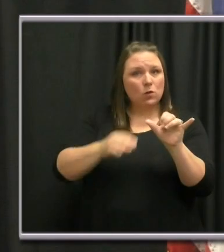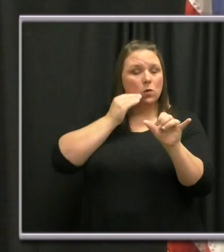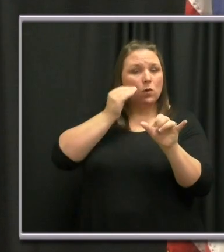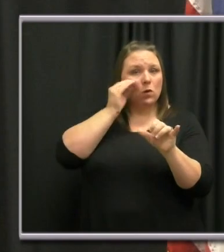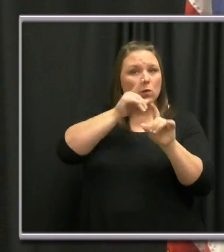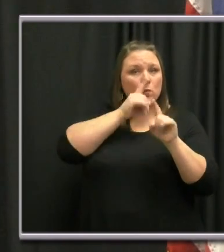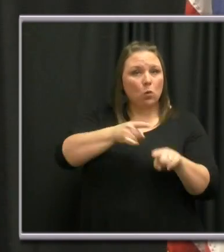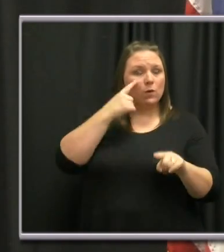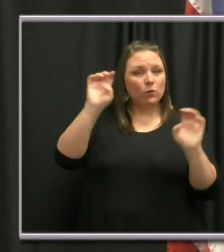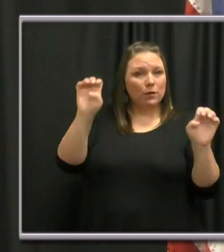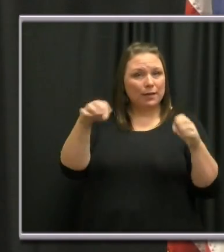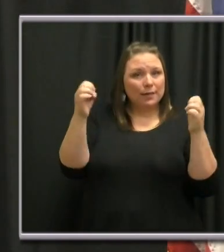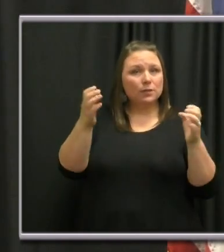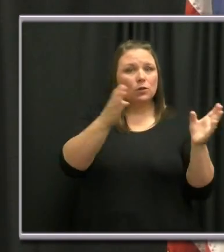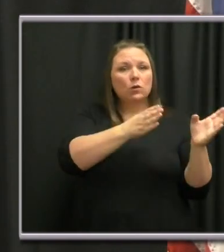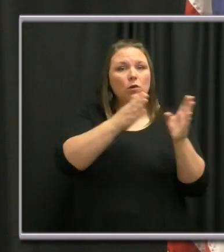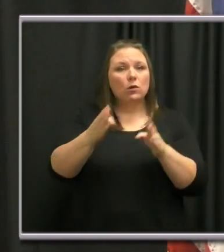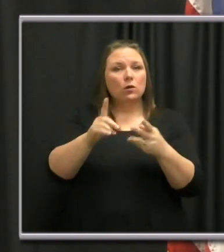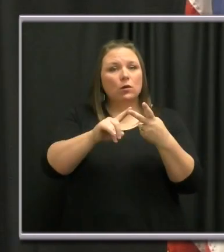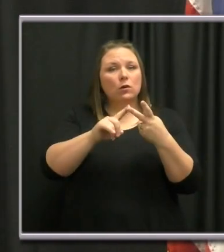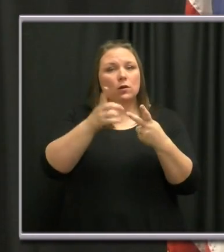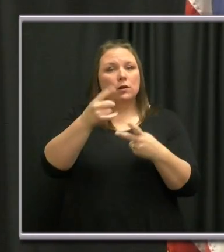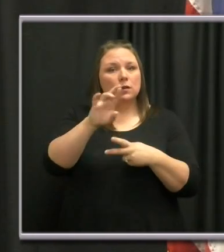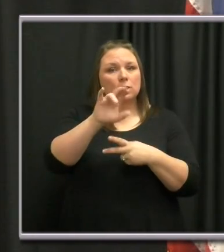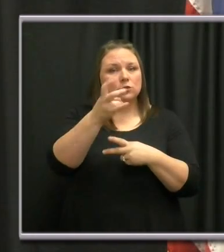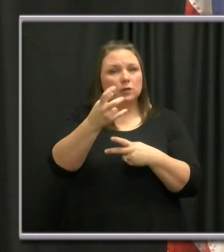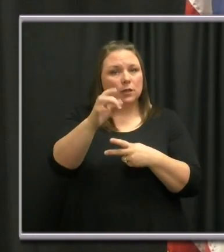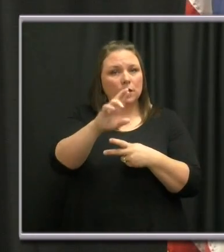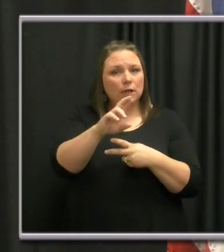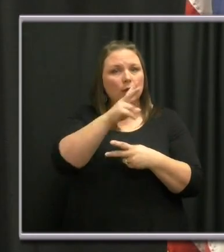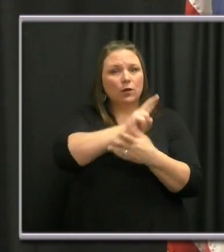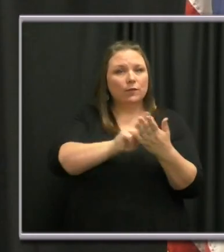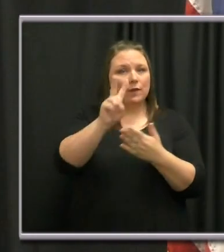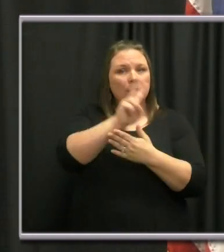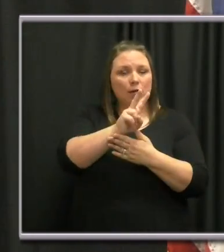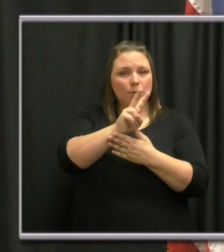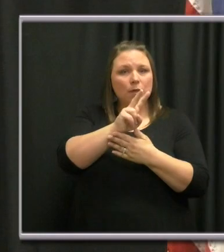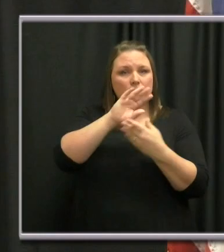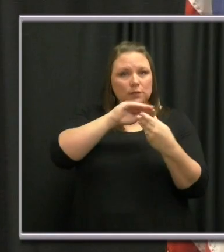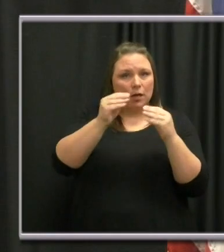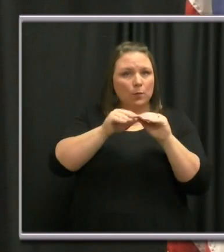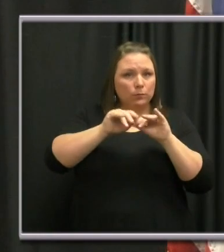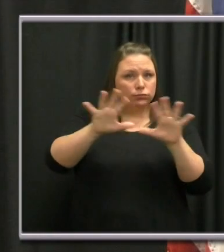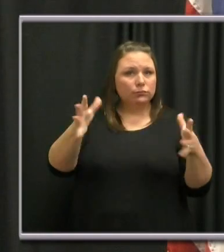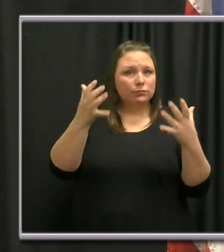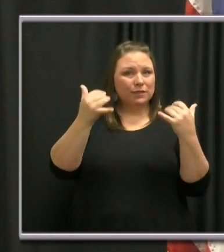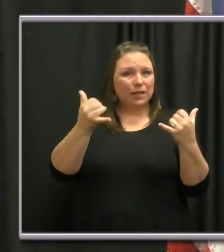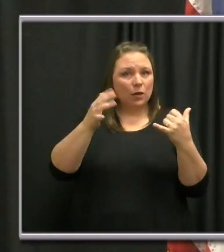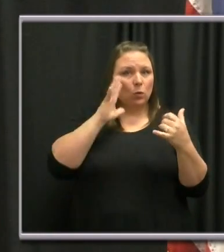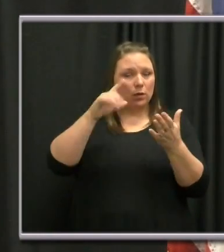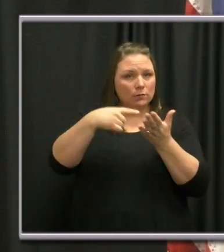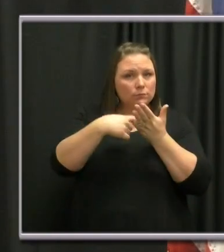TO MAKE SURE PEOPLE ARE FOLLOWING THE SAFER AT HOME ORDER FOR EASTER AND ALSO DOCTOR HANGAR AT VANDERBILT